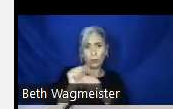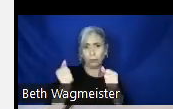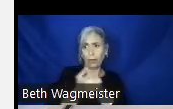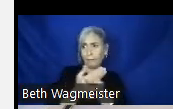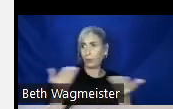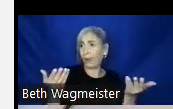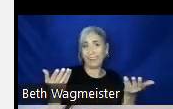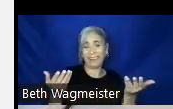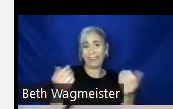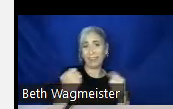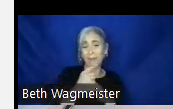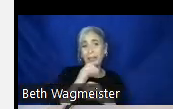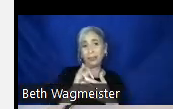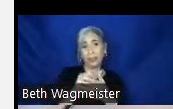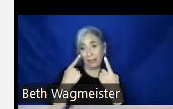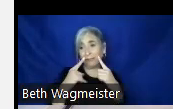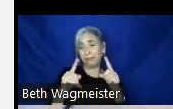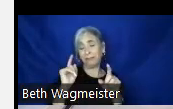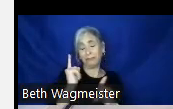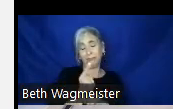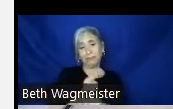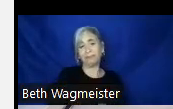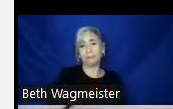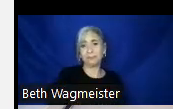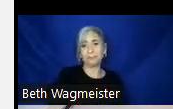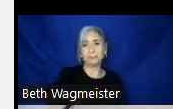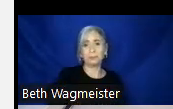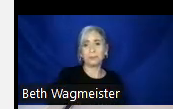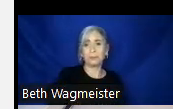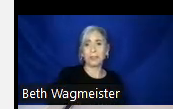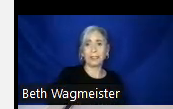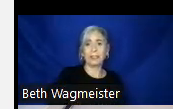Yeah, and want to make sure that it does. Yeah. A related question is, is